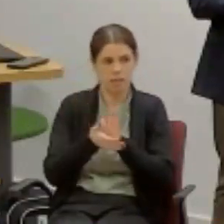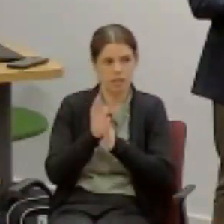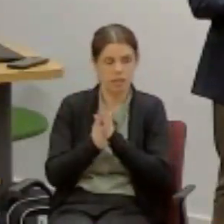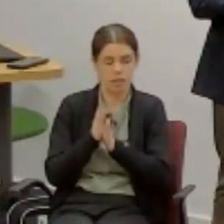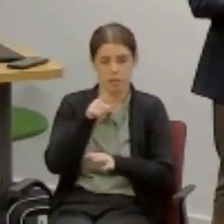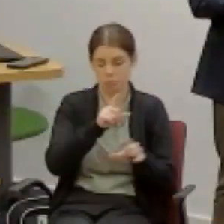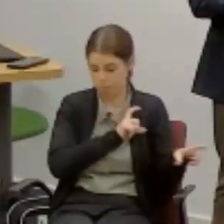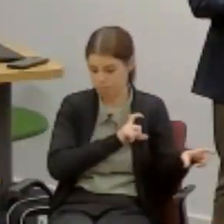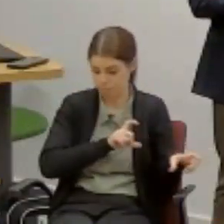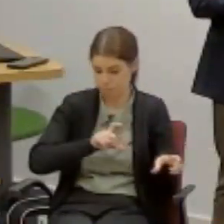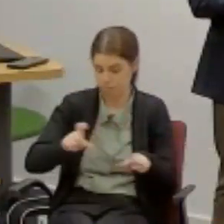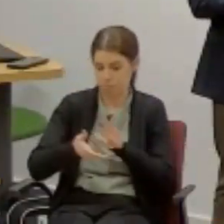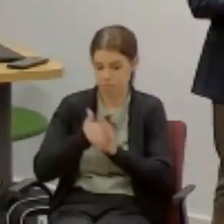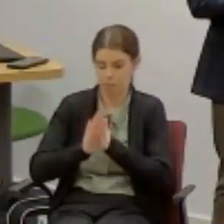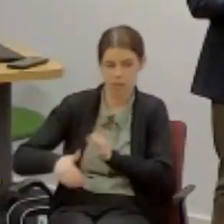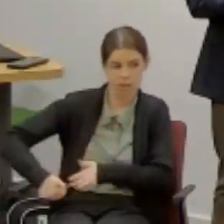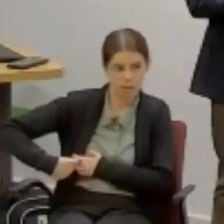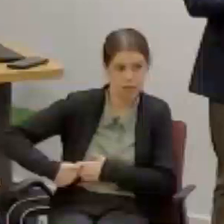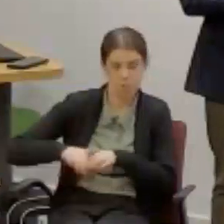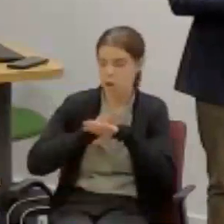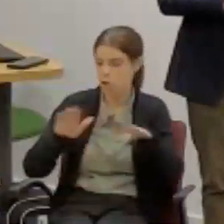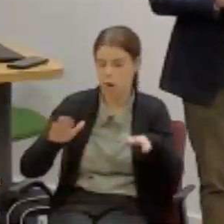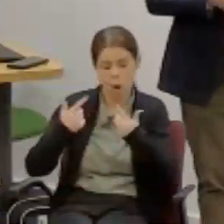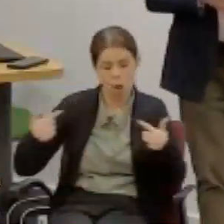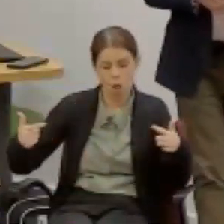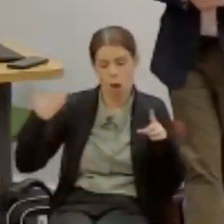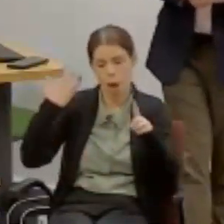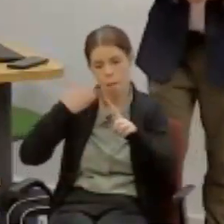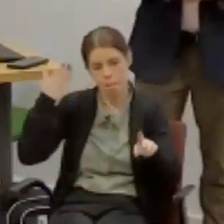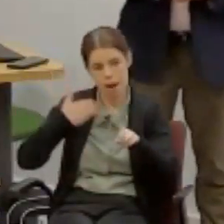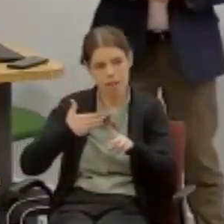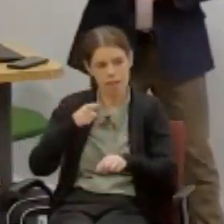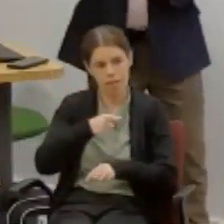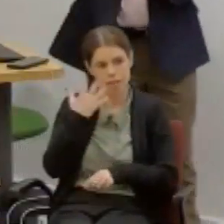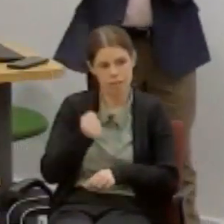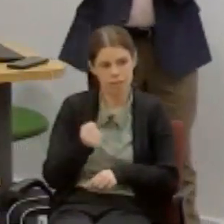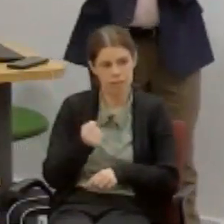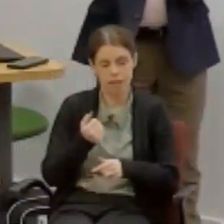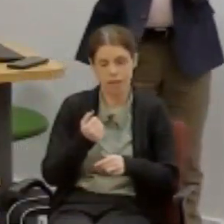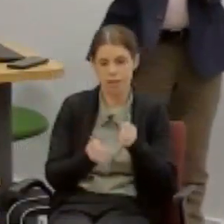But I'm thinking he's not had many impacts. So, do you have it, I mean, is it frequency?